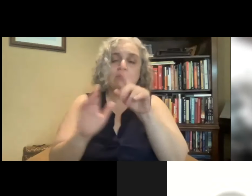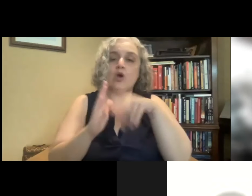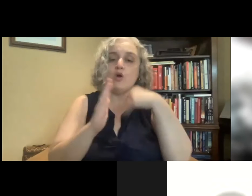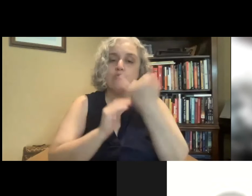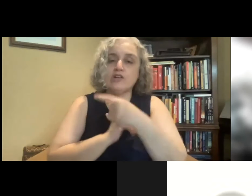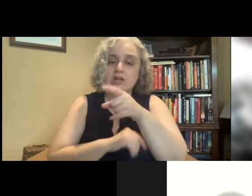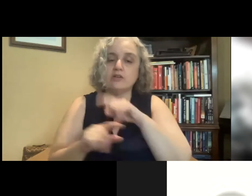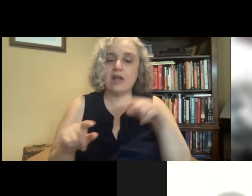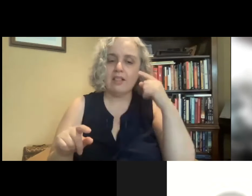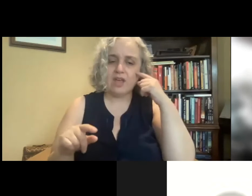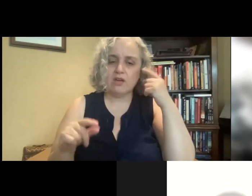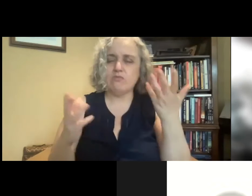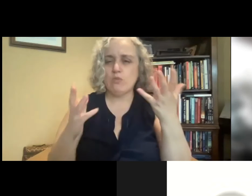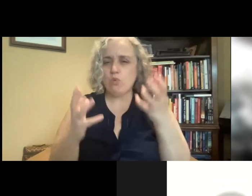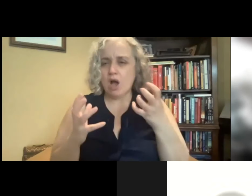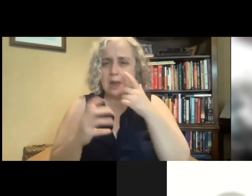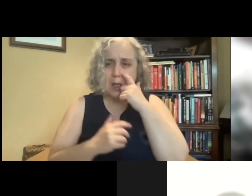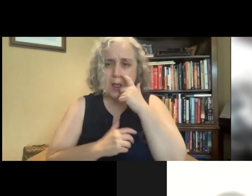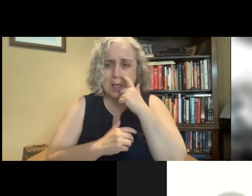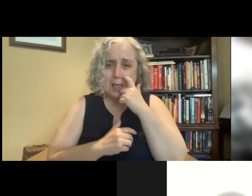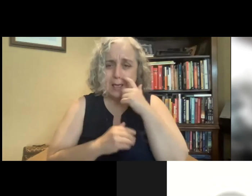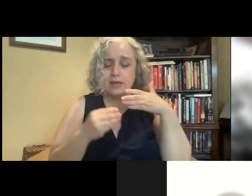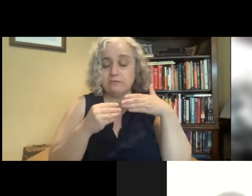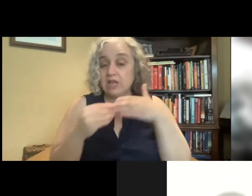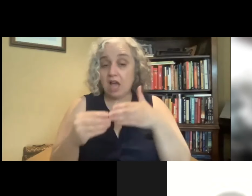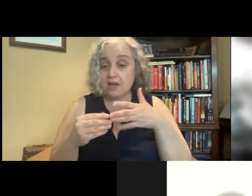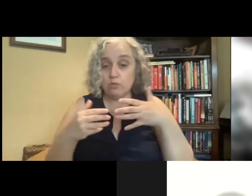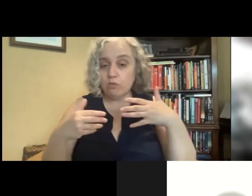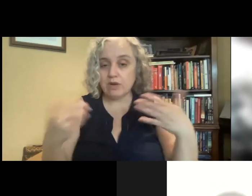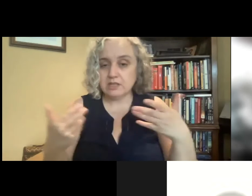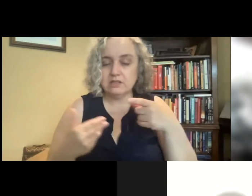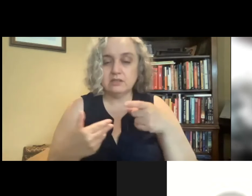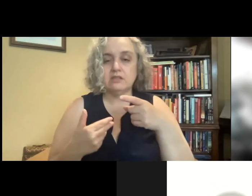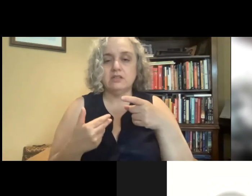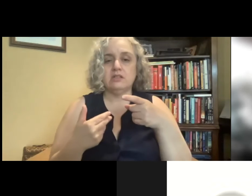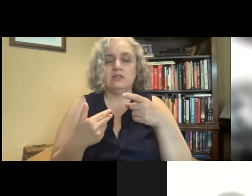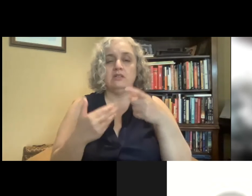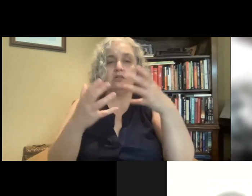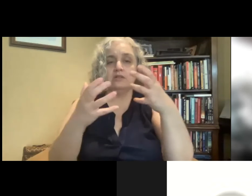be guided by and what we would want to prioritize.